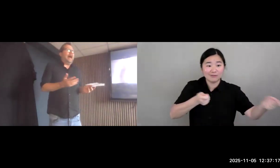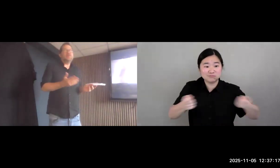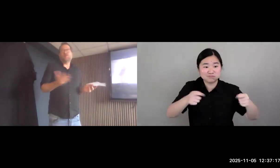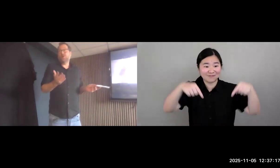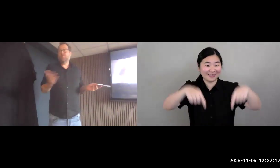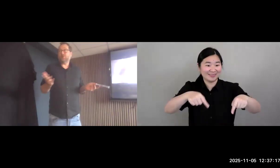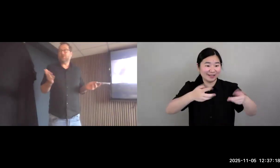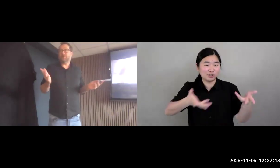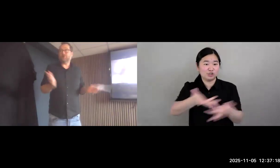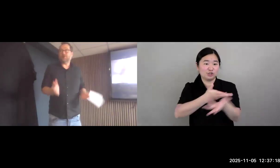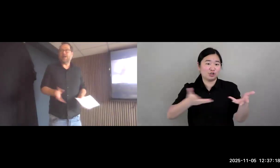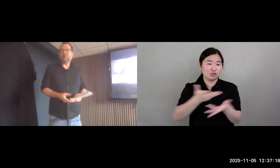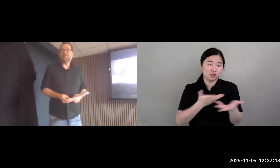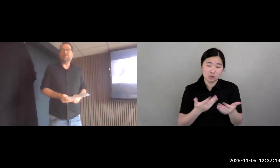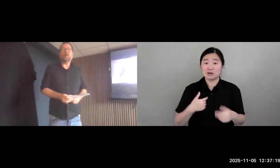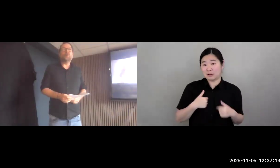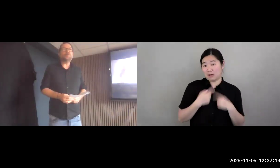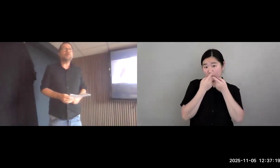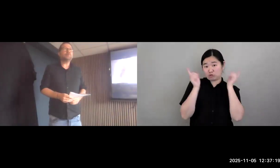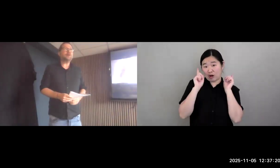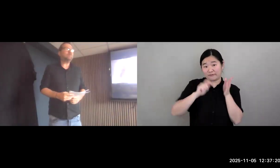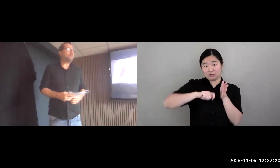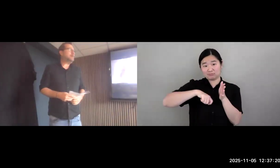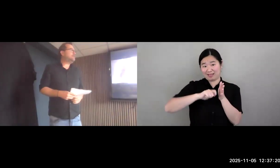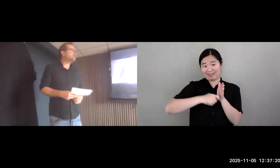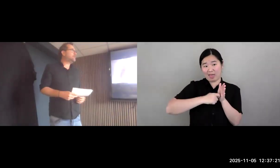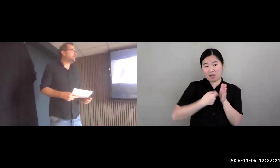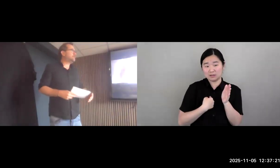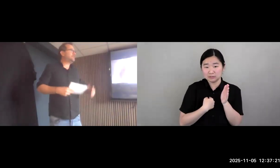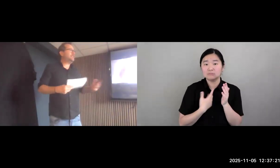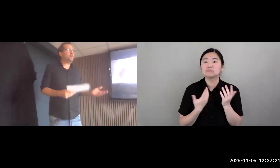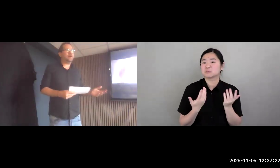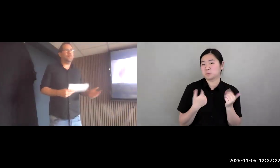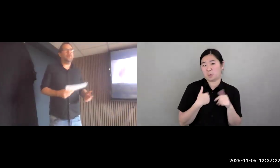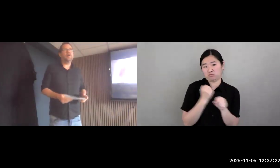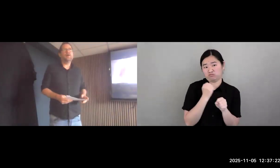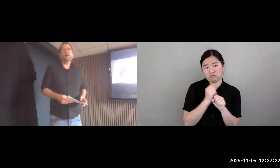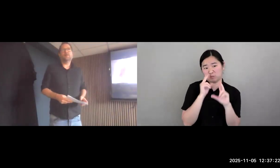I don't know much about sign languages at all, but I'm very interested to see whether we